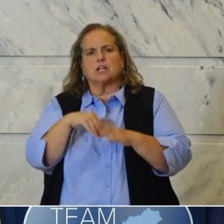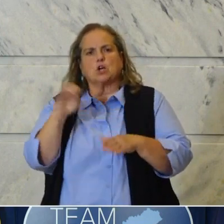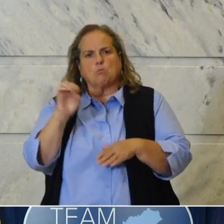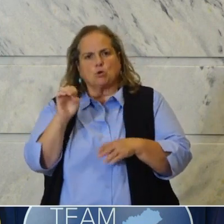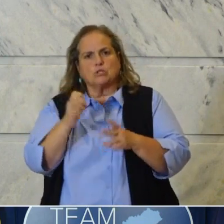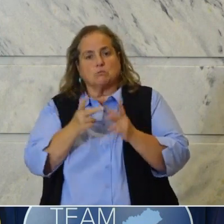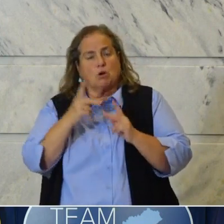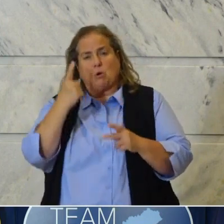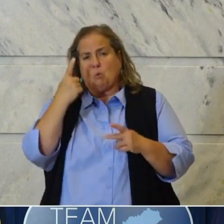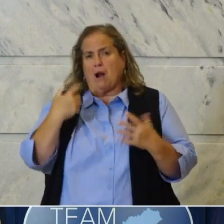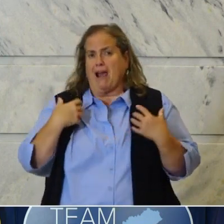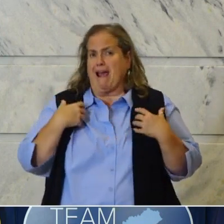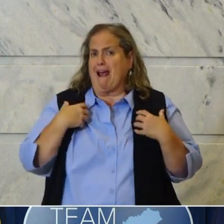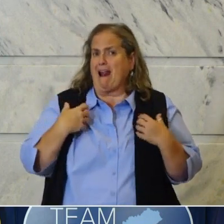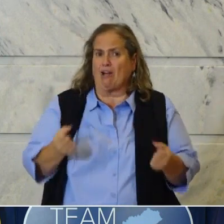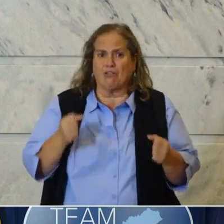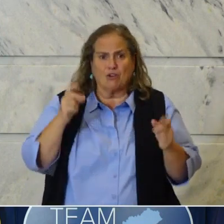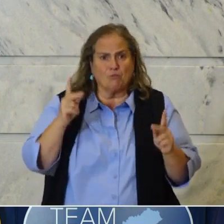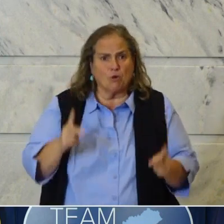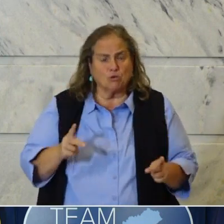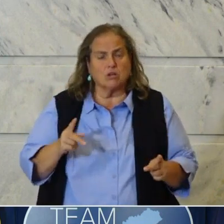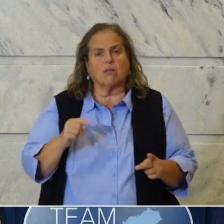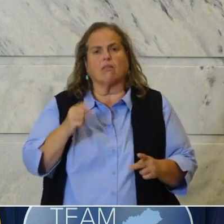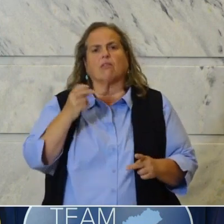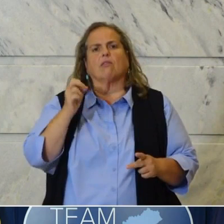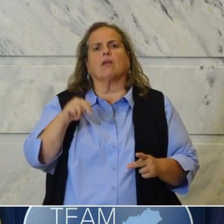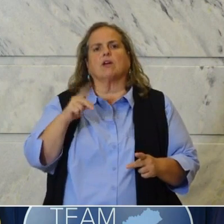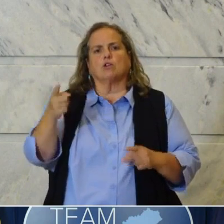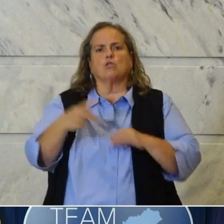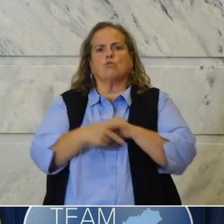healthy, vigorous person, and you rob them with that for the rest of their